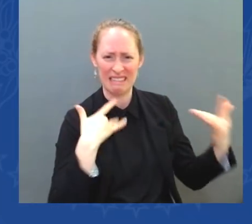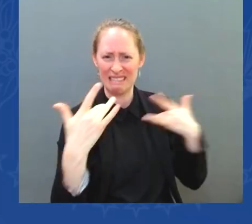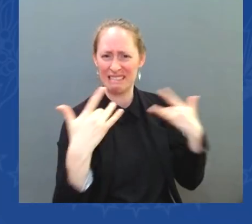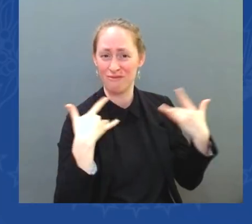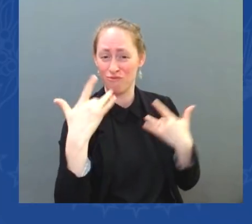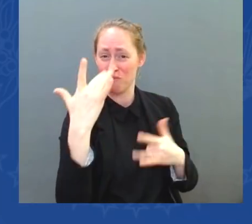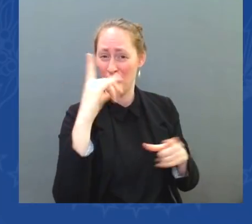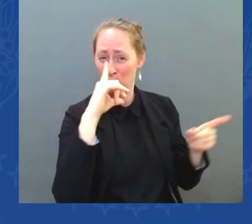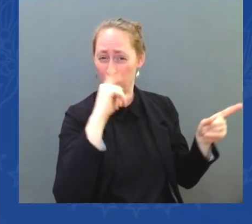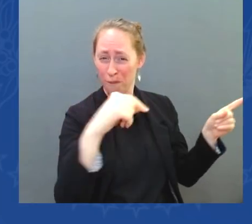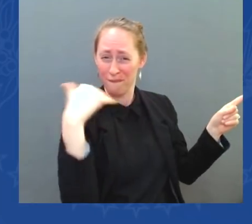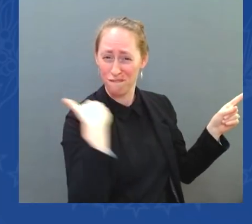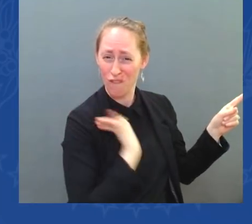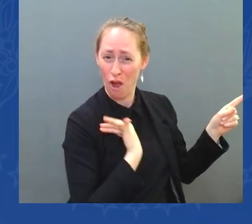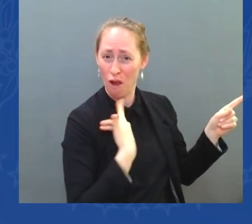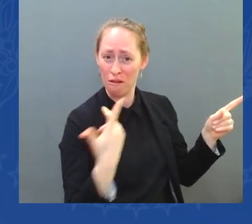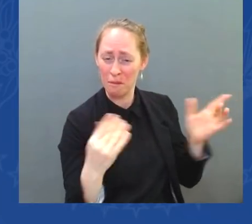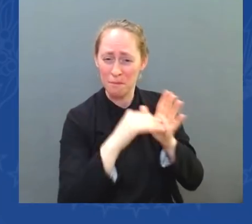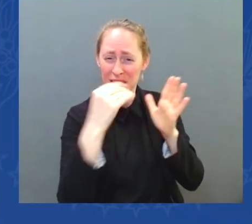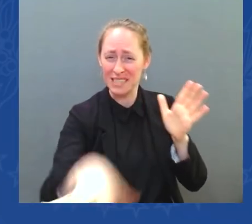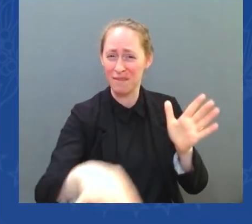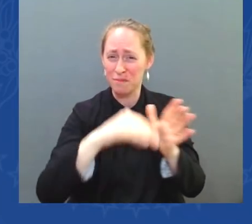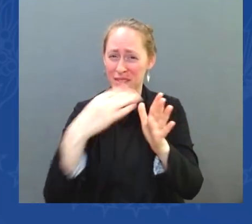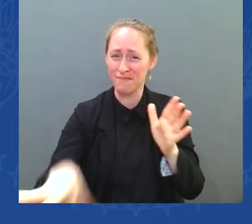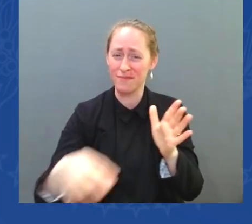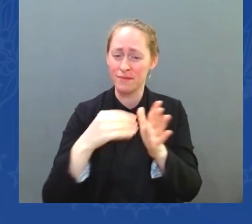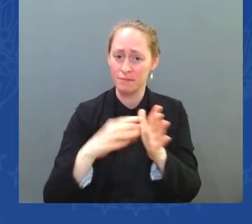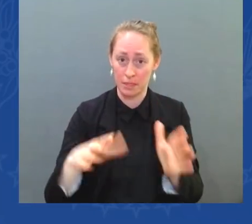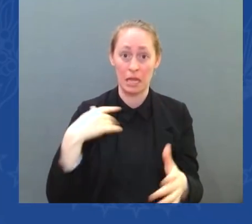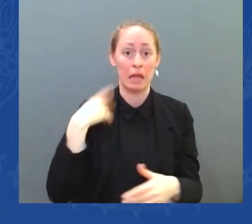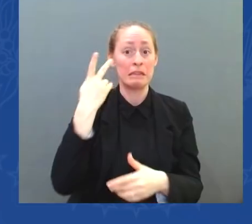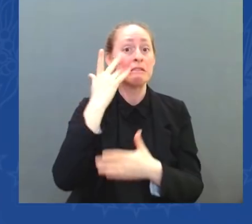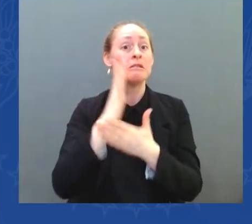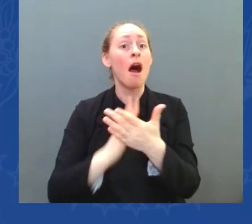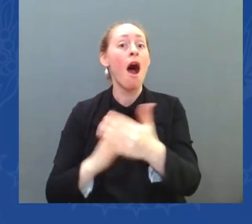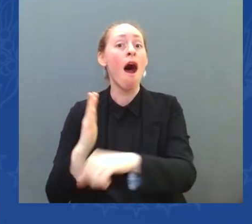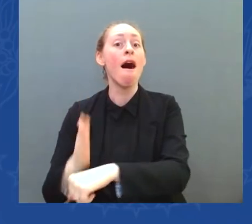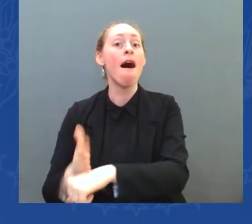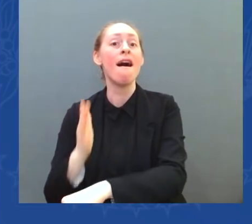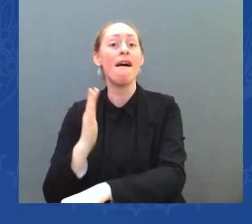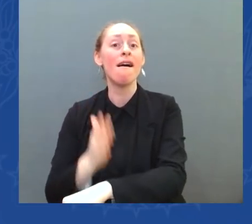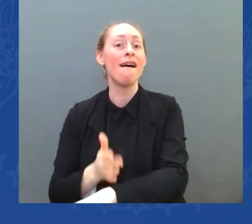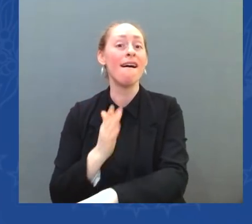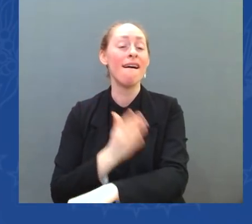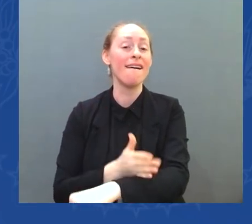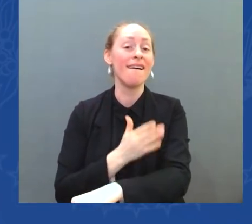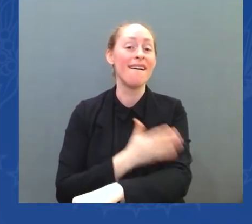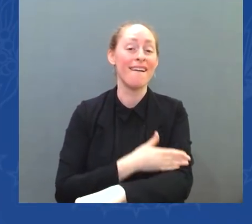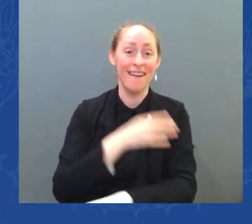Your family budget, your ability to fill up your tank -- none of it should hinge on whether a dictator declares war